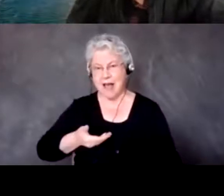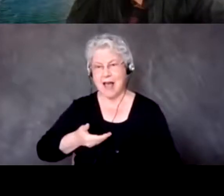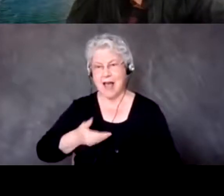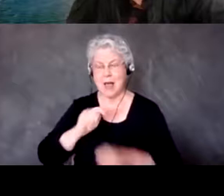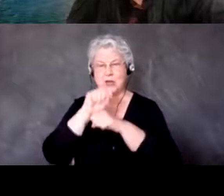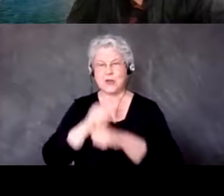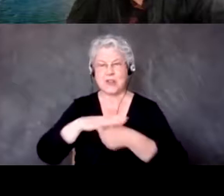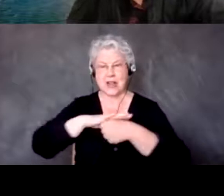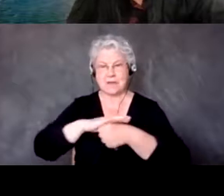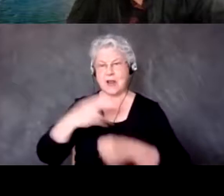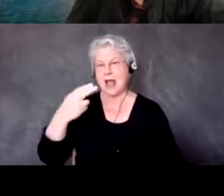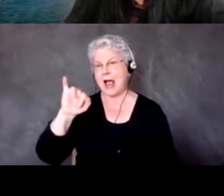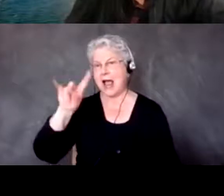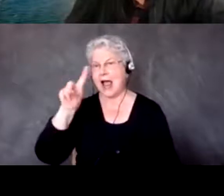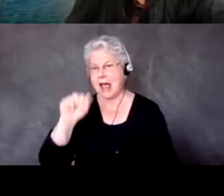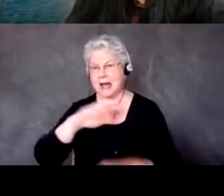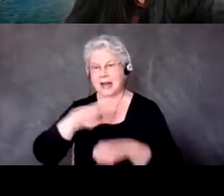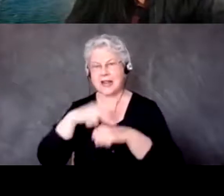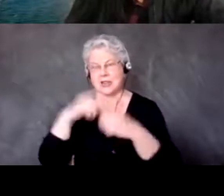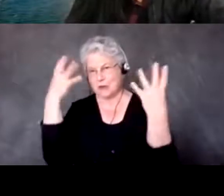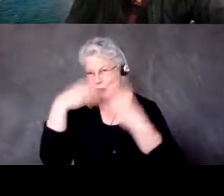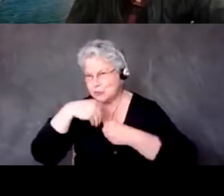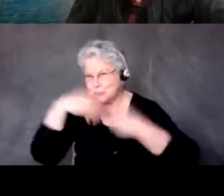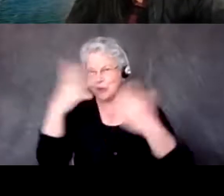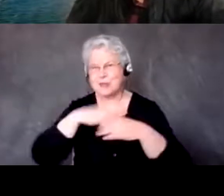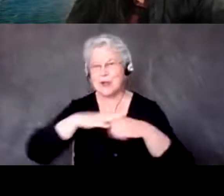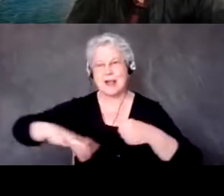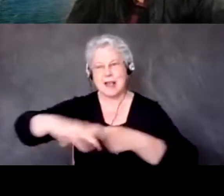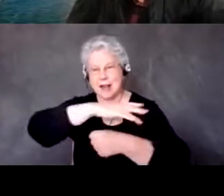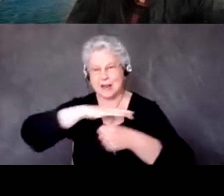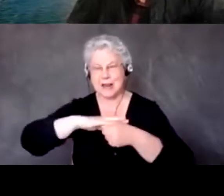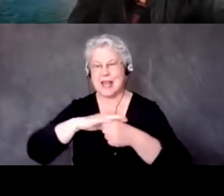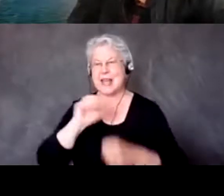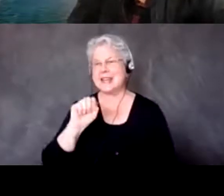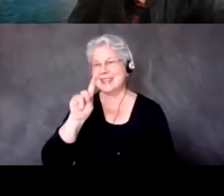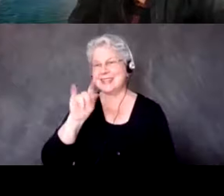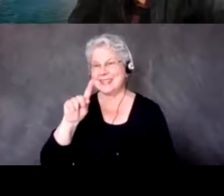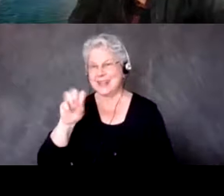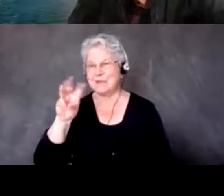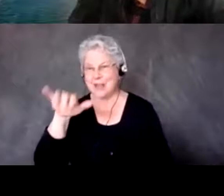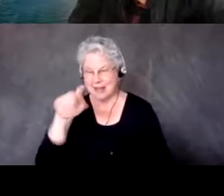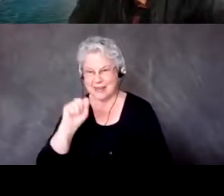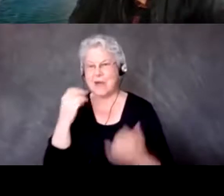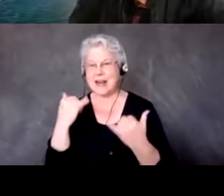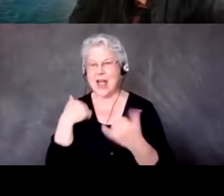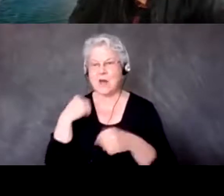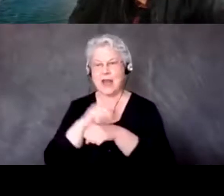the Haida Nation, in beautiful Haida Gwaii. I’m in Skidegate right now, which is the Nation that I work for, the Skidegate Band Council.